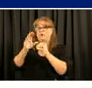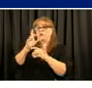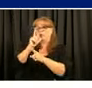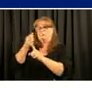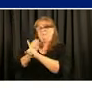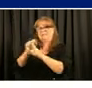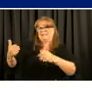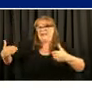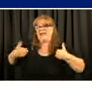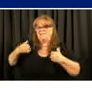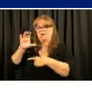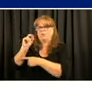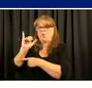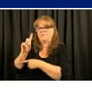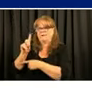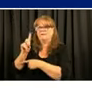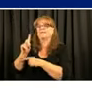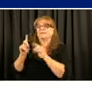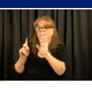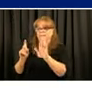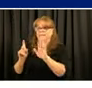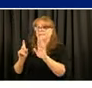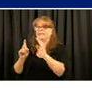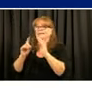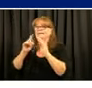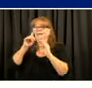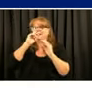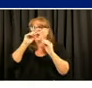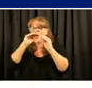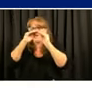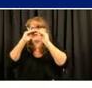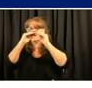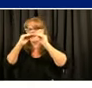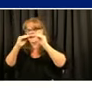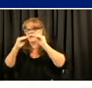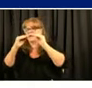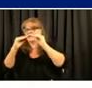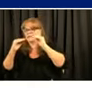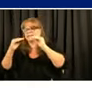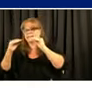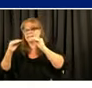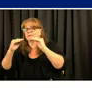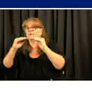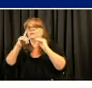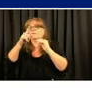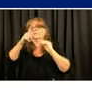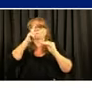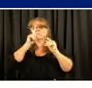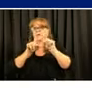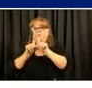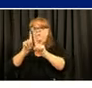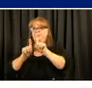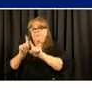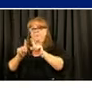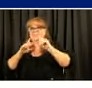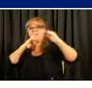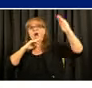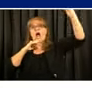to percent positivity next slide and similarly we continue to be in this plateau when it comes